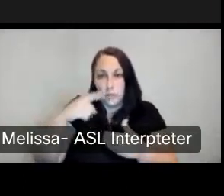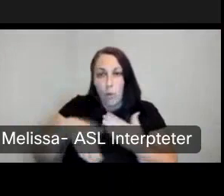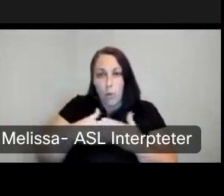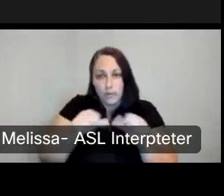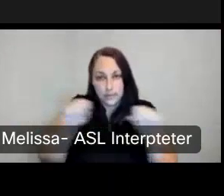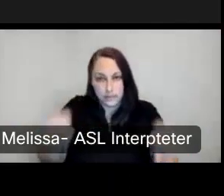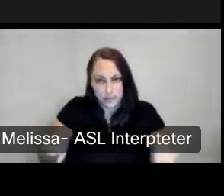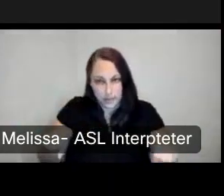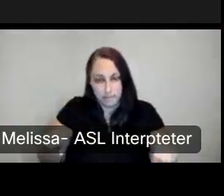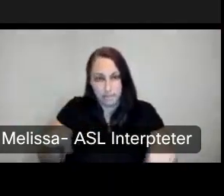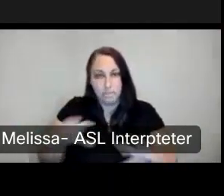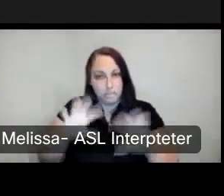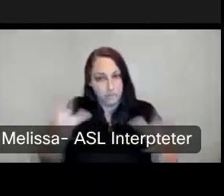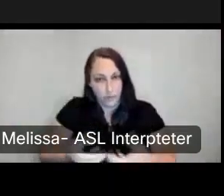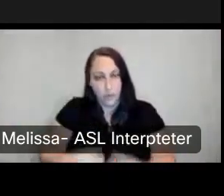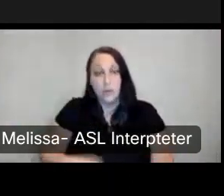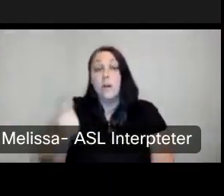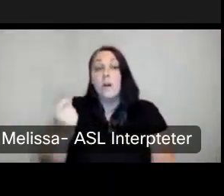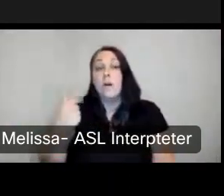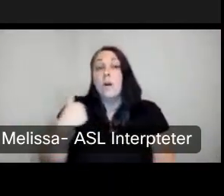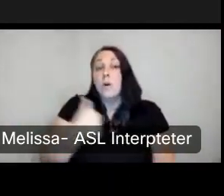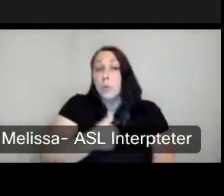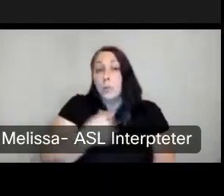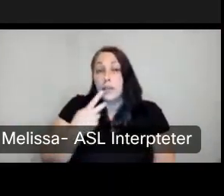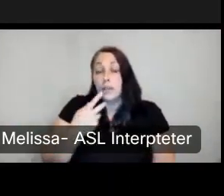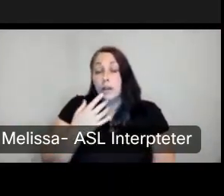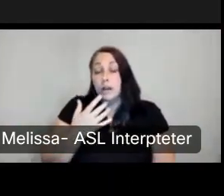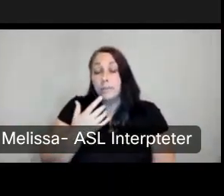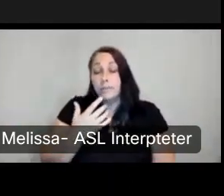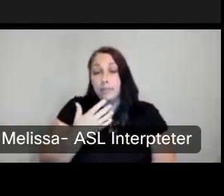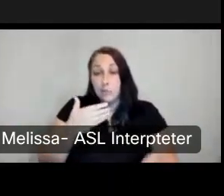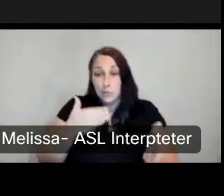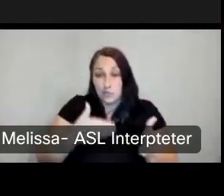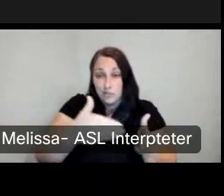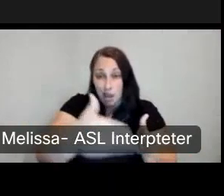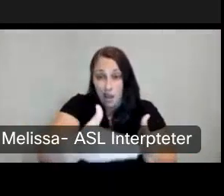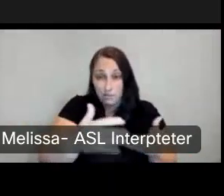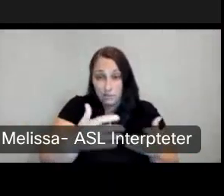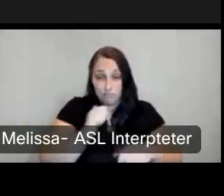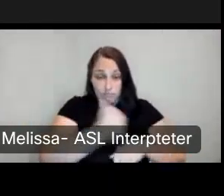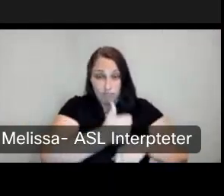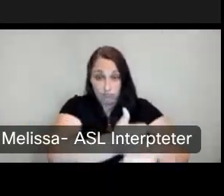the routes proposed or I'm sorry excuse me we looked at the stops proposed from the 2017 TDP